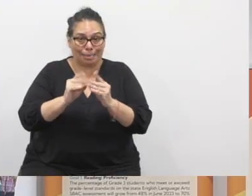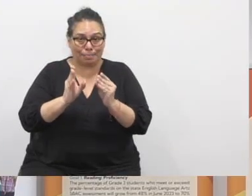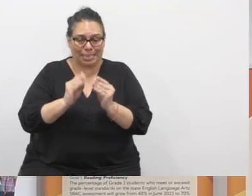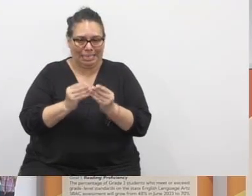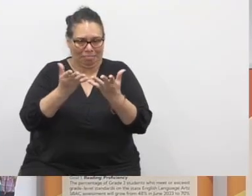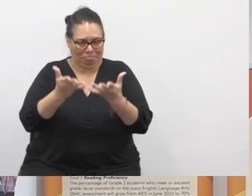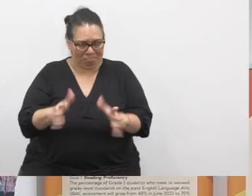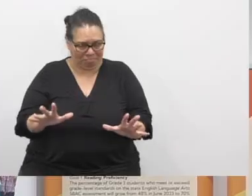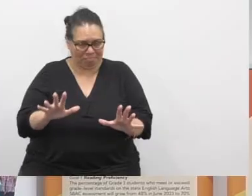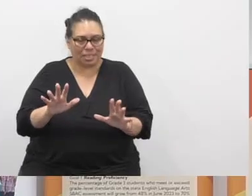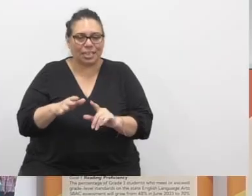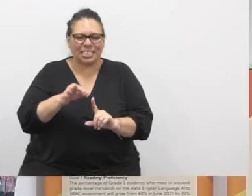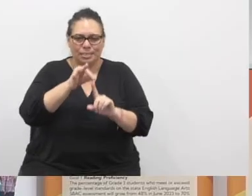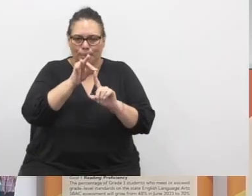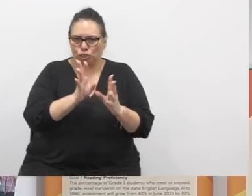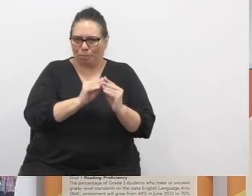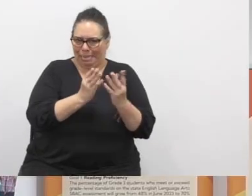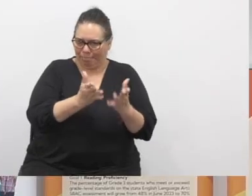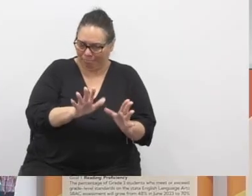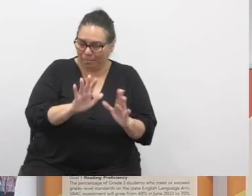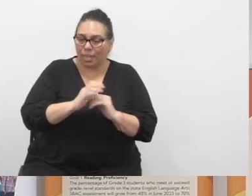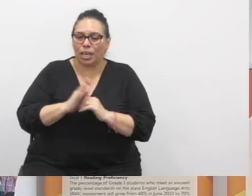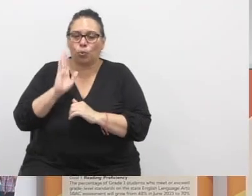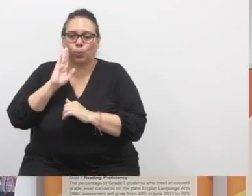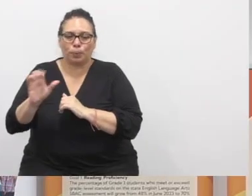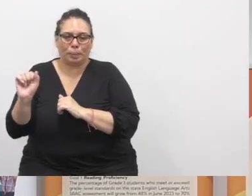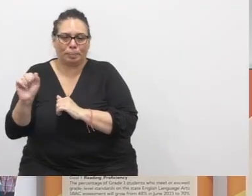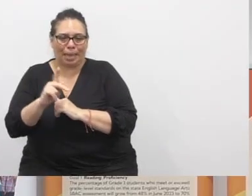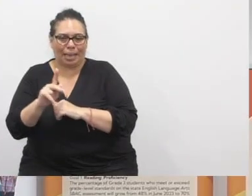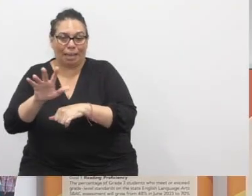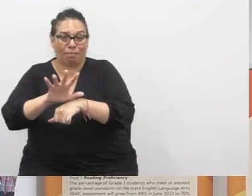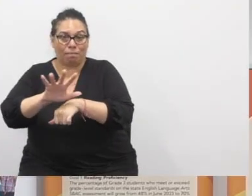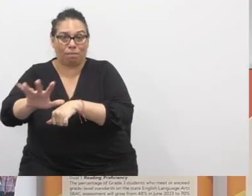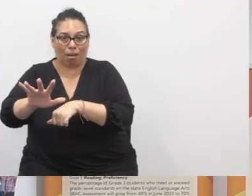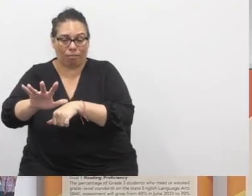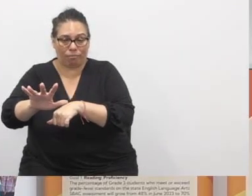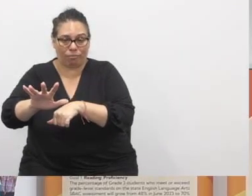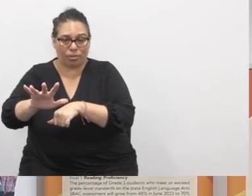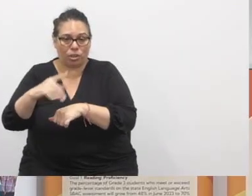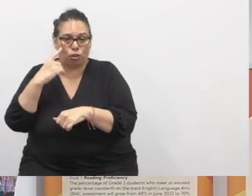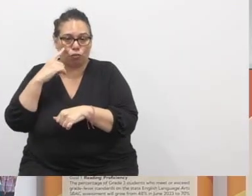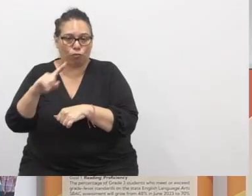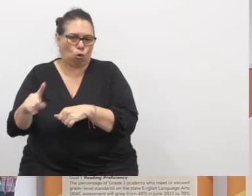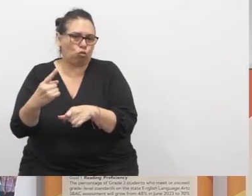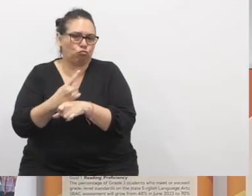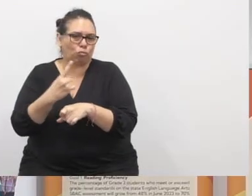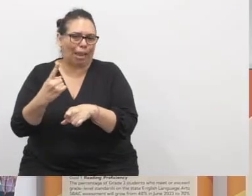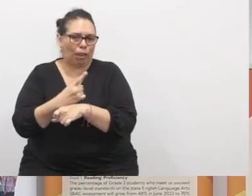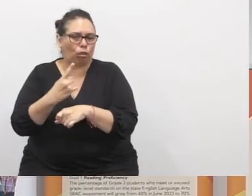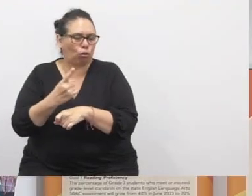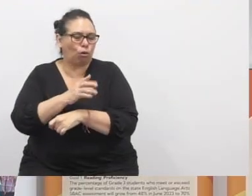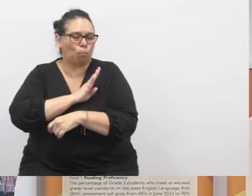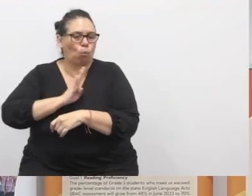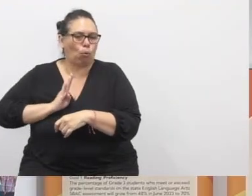This special meeting is adjourned. And we will reconvene at five o'clock for our regular board meeting. Thank you, everyone.